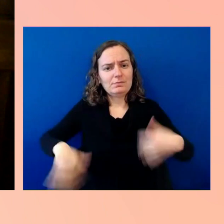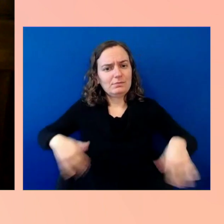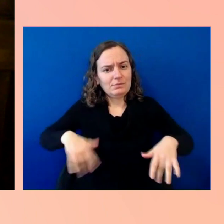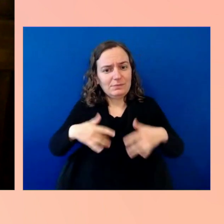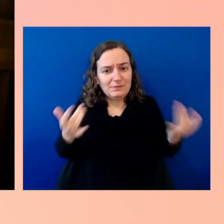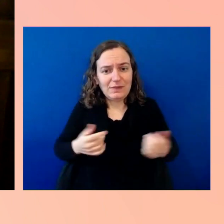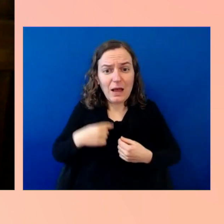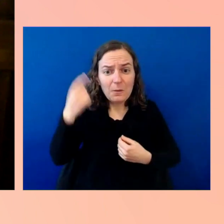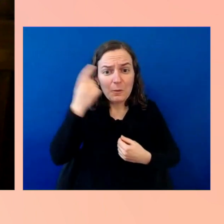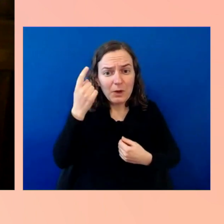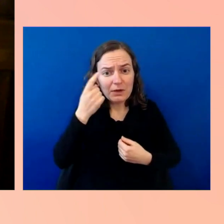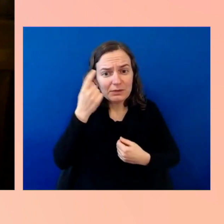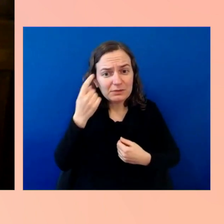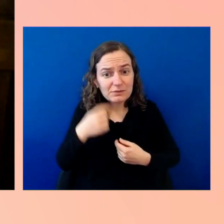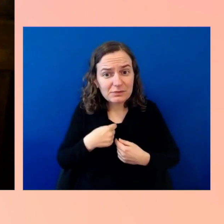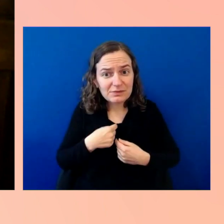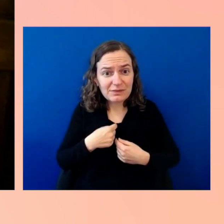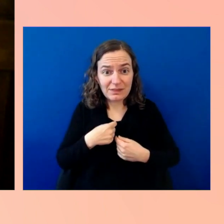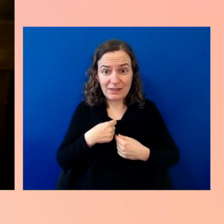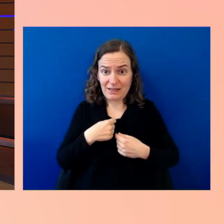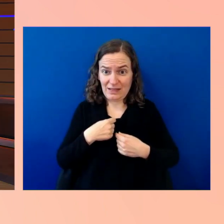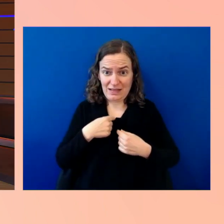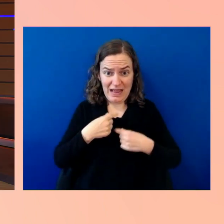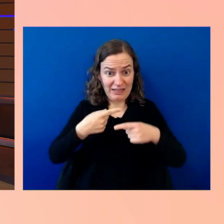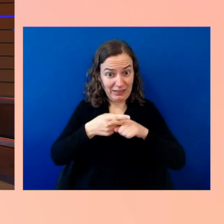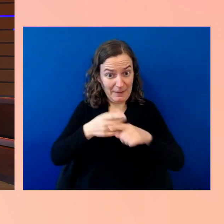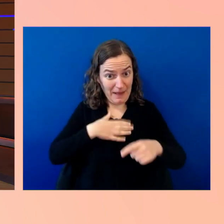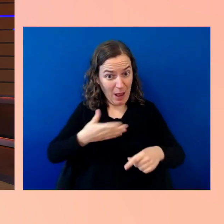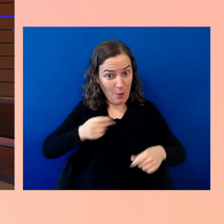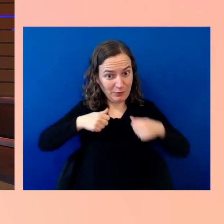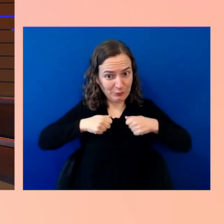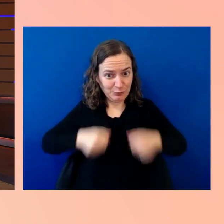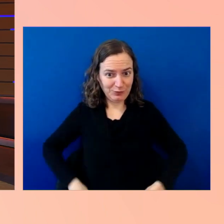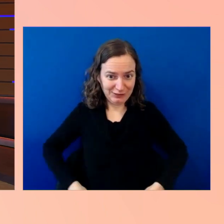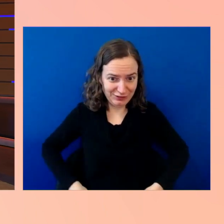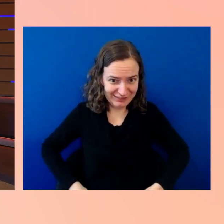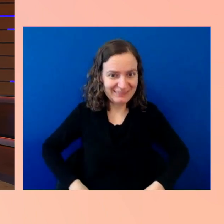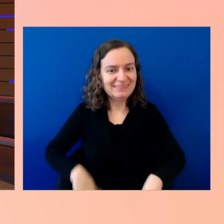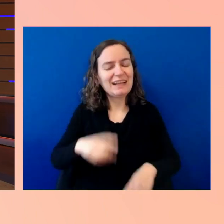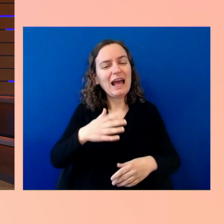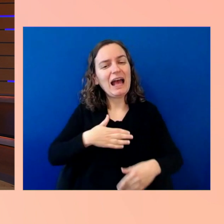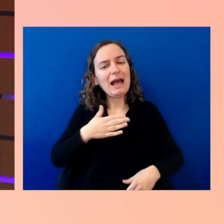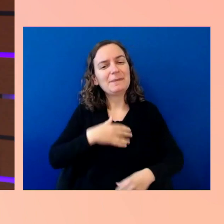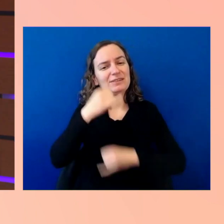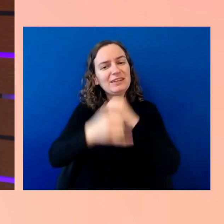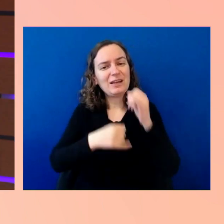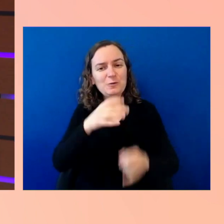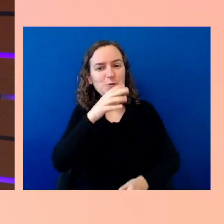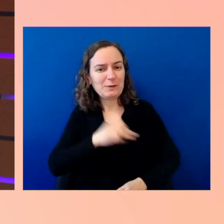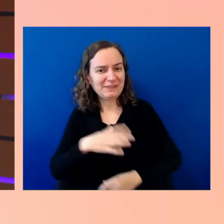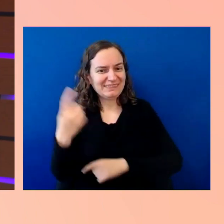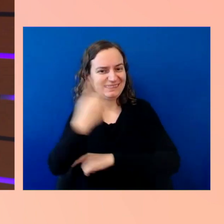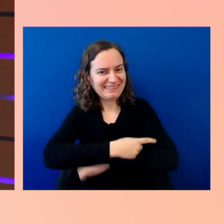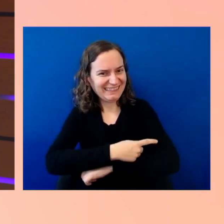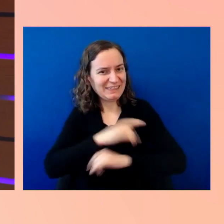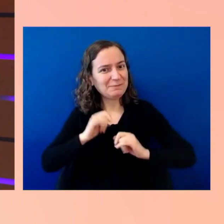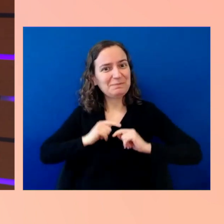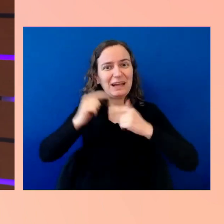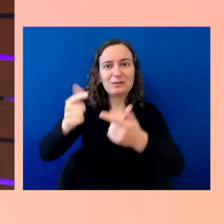Happy International Women's Day. Amanda, over to you. Thanks Mary.